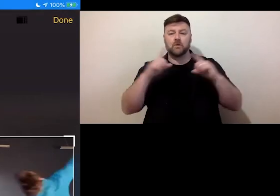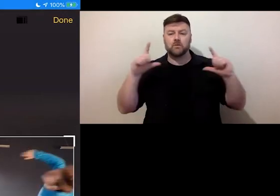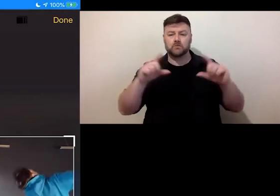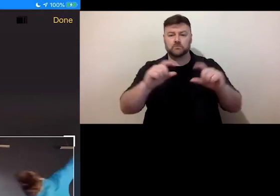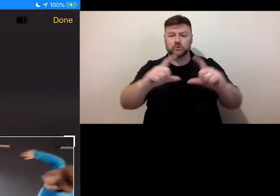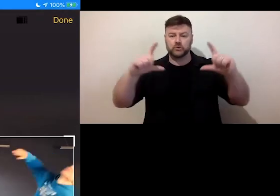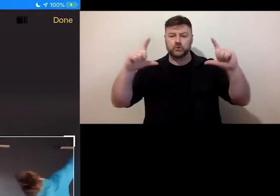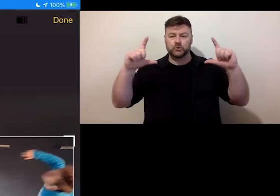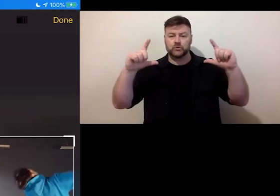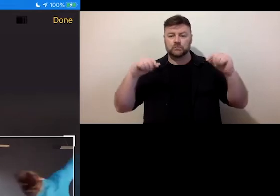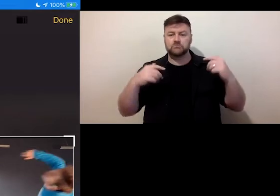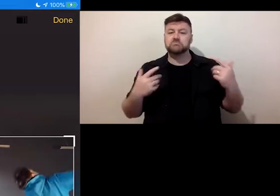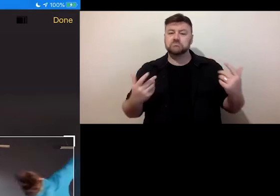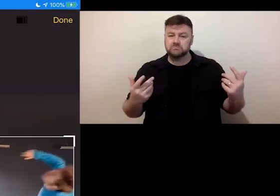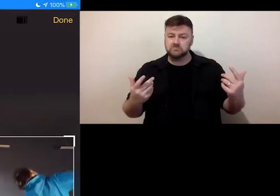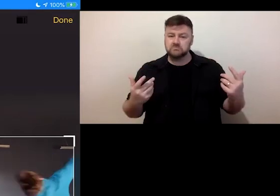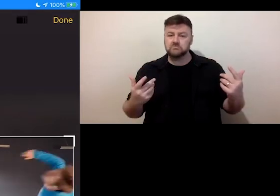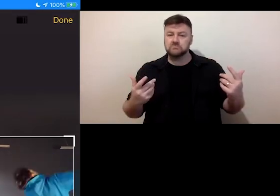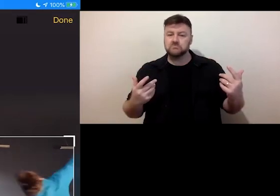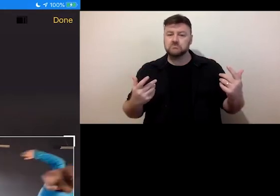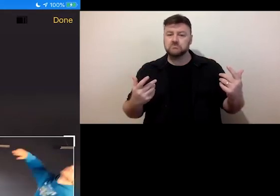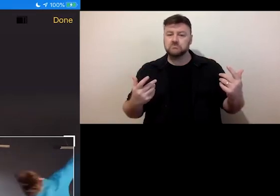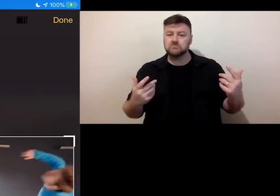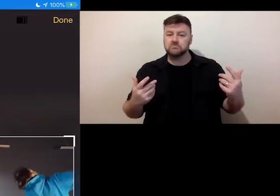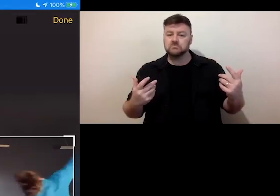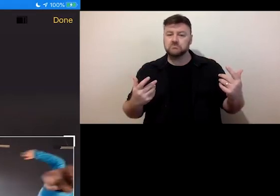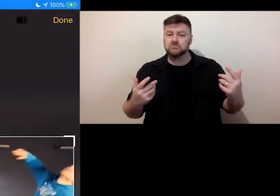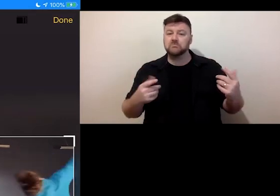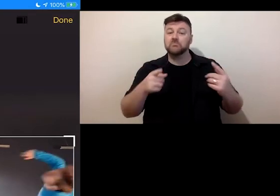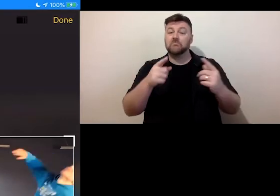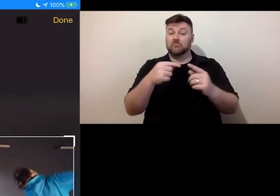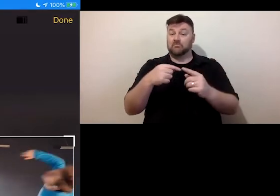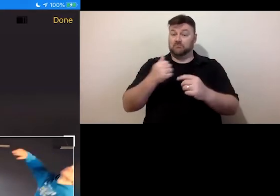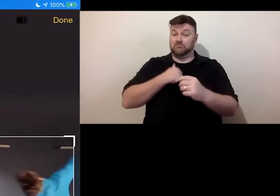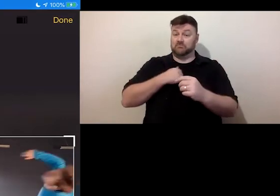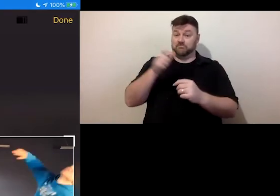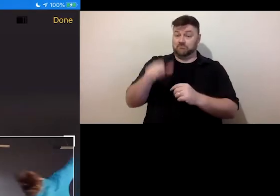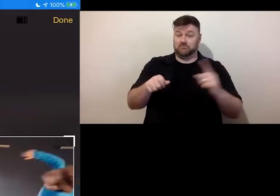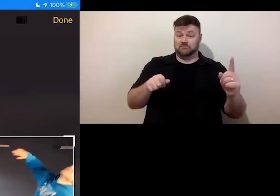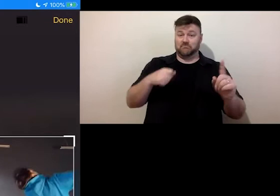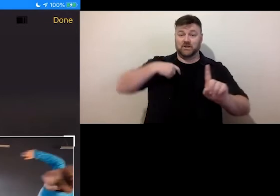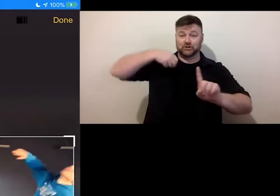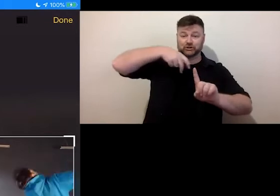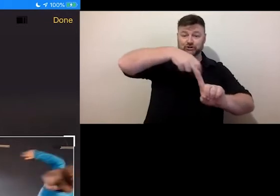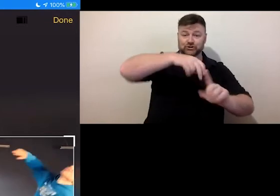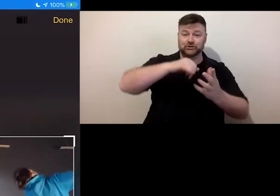a second subject enters, which is my shadow.